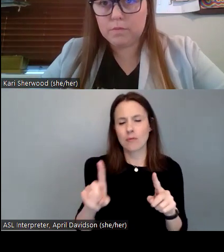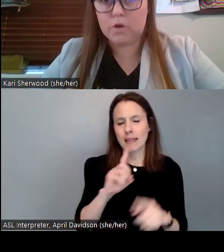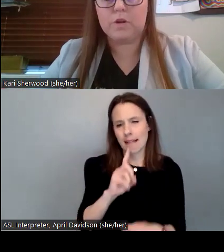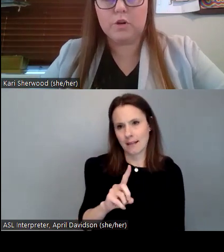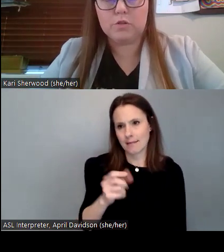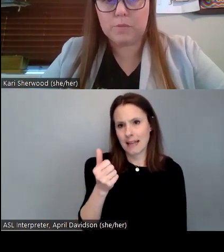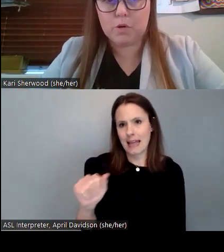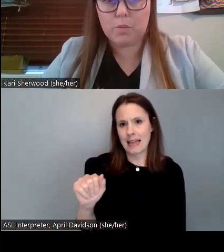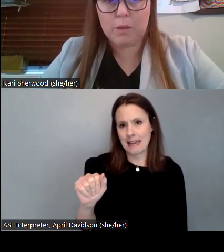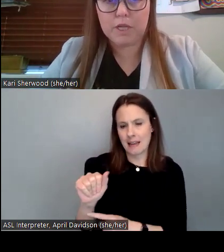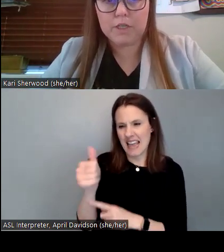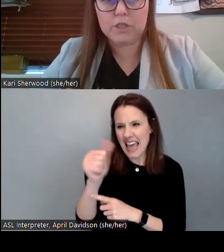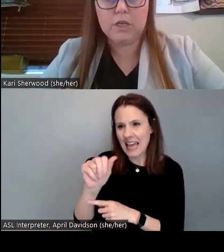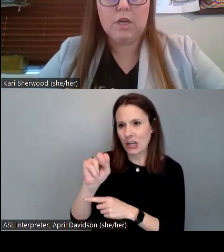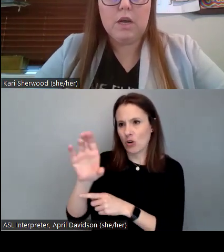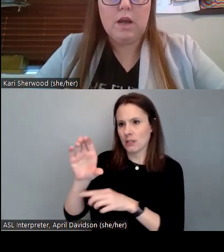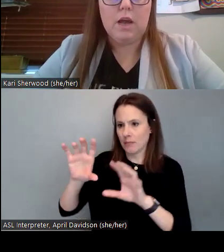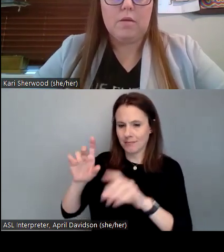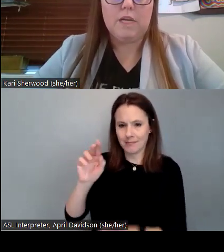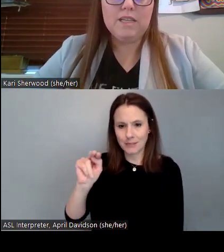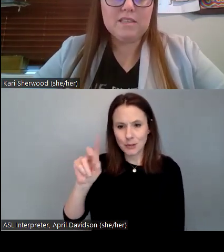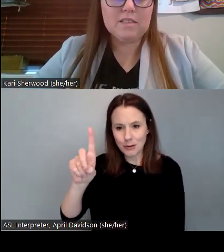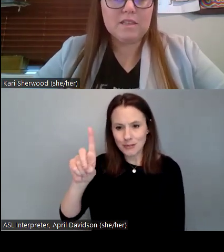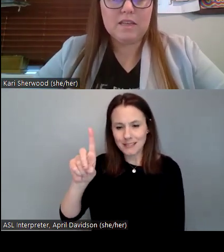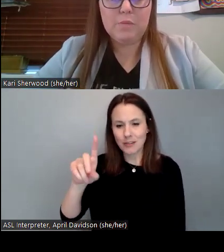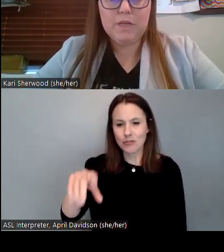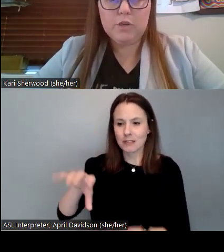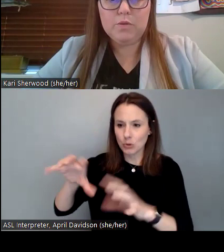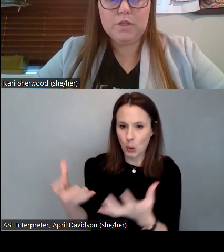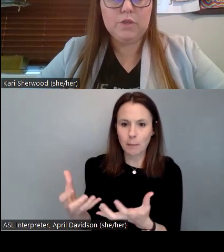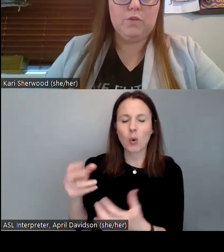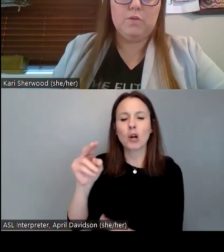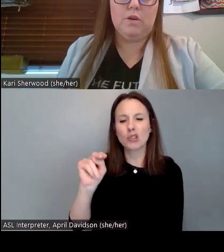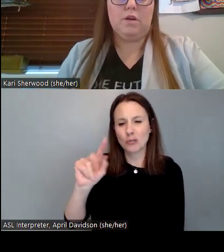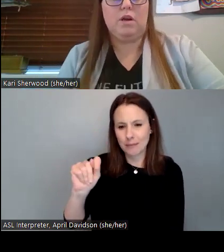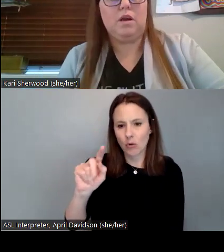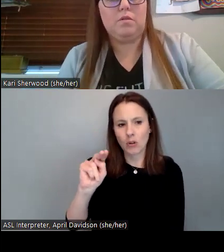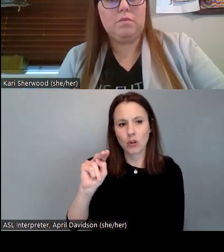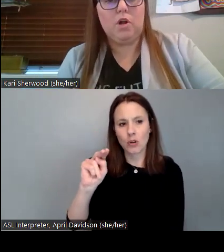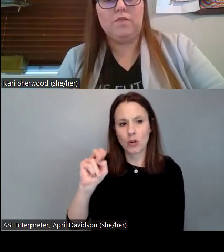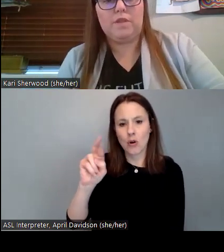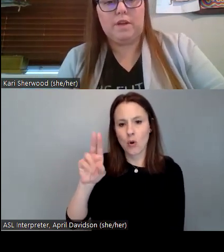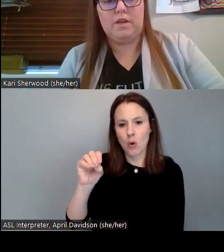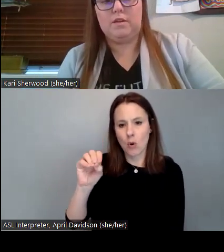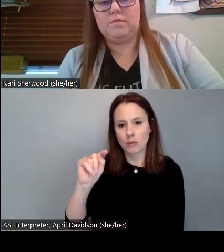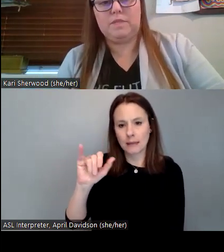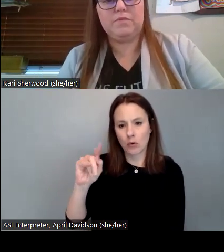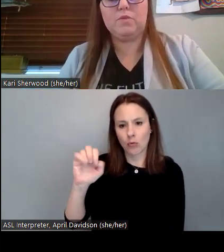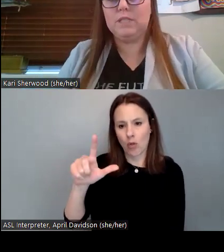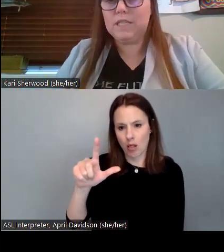population. And this could be due to all of the difficulties